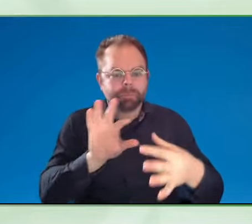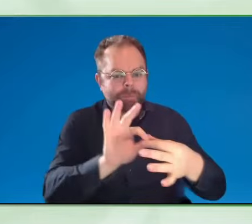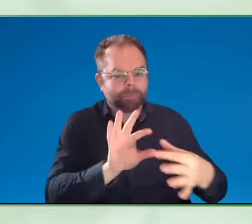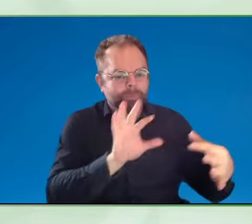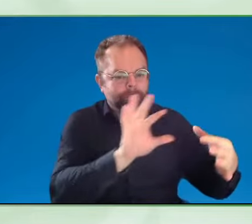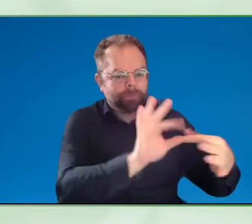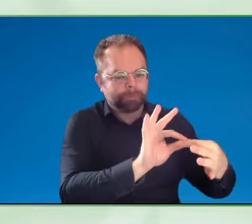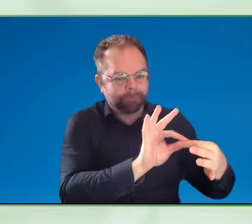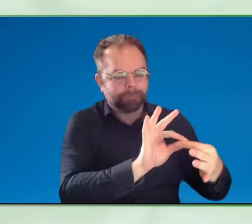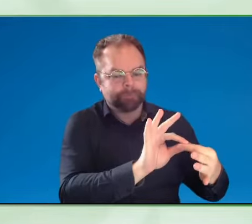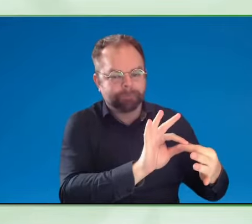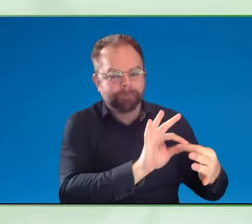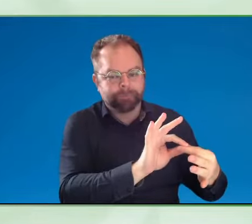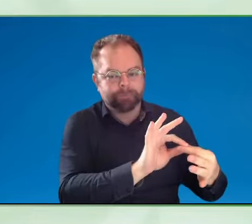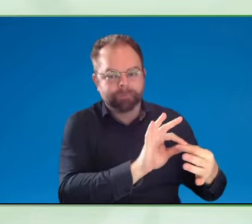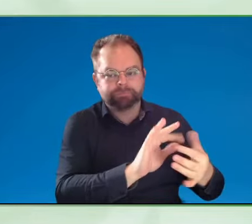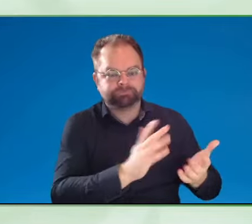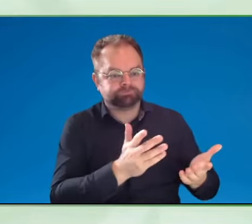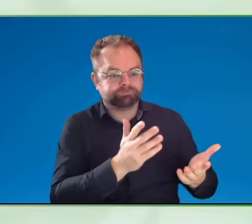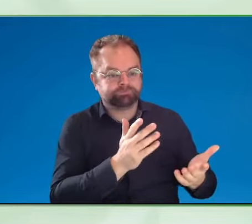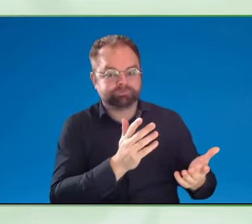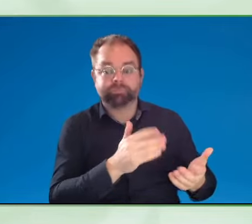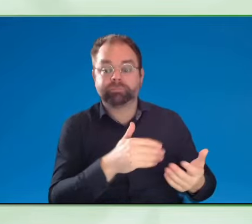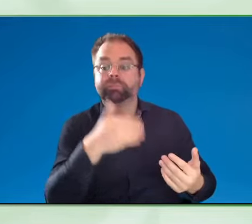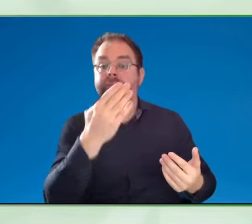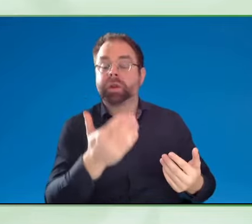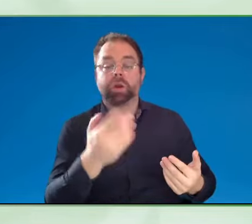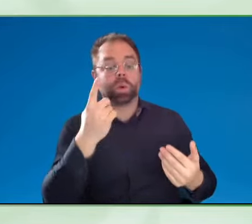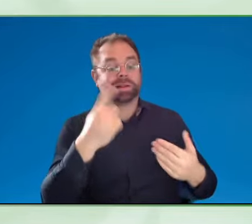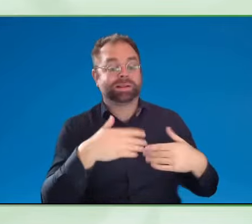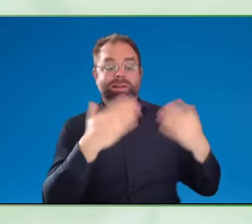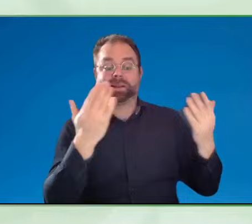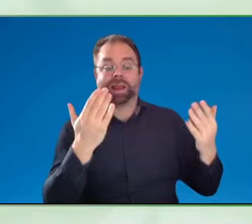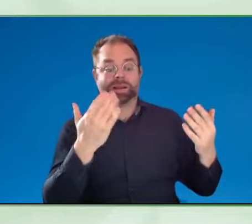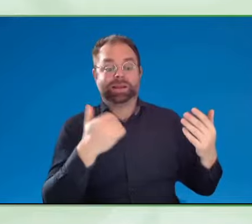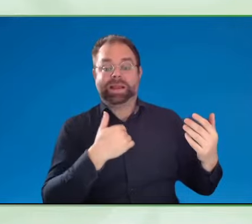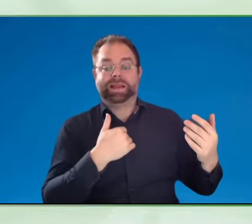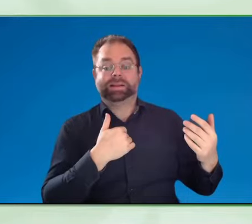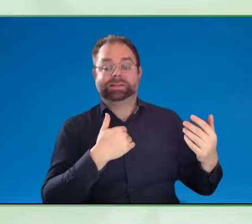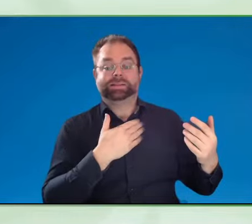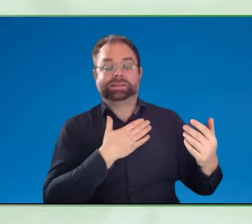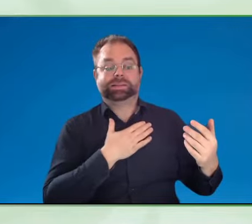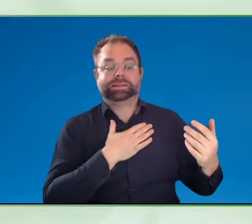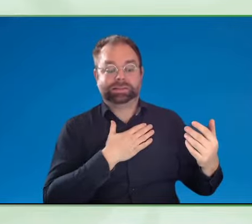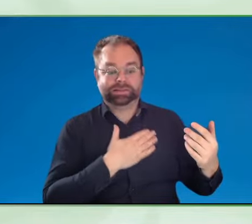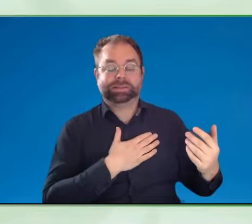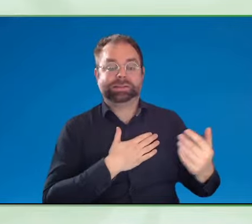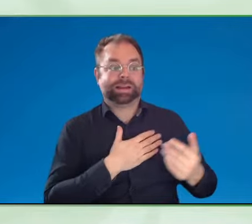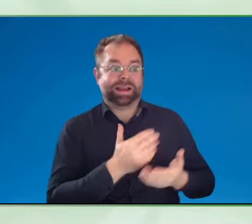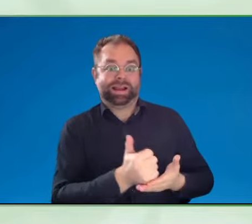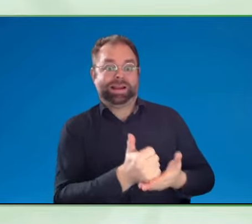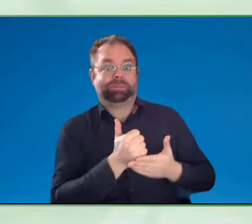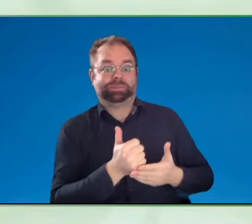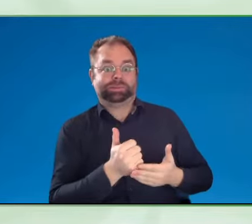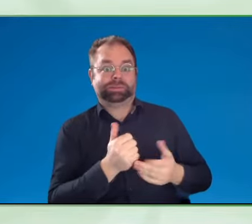Stars align just like that because I asked for help. I am grateful for that. Probably the easiest part.